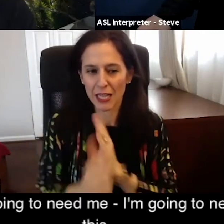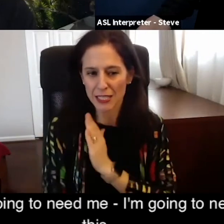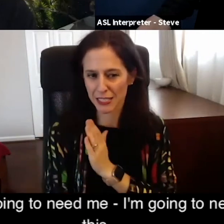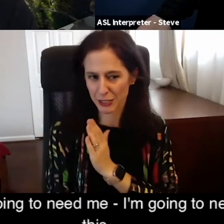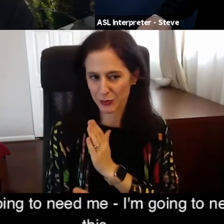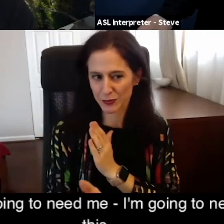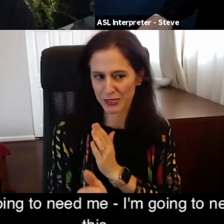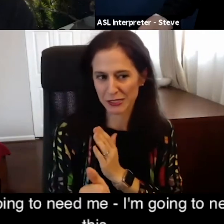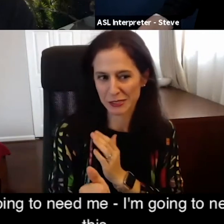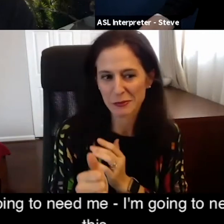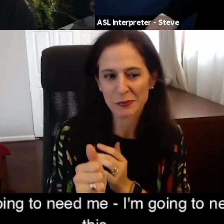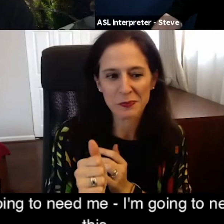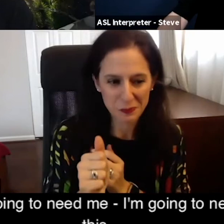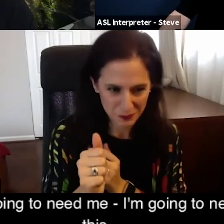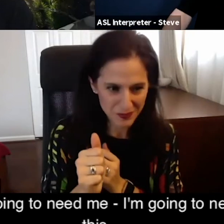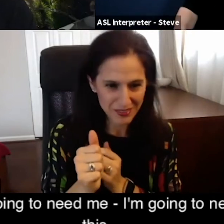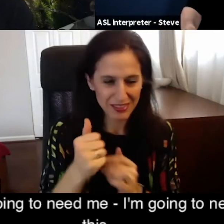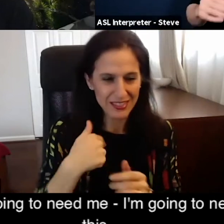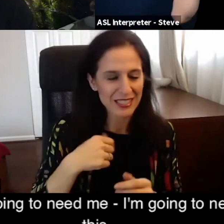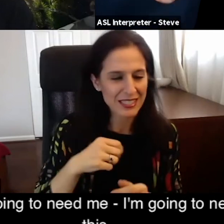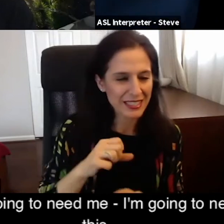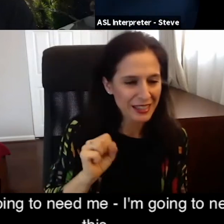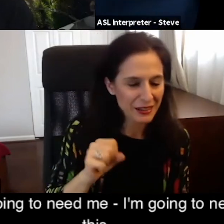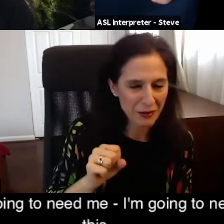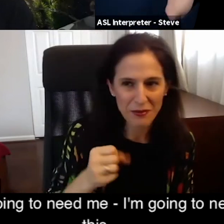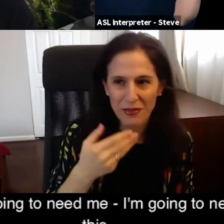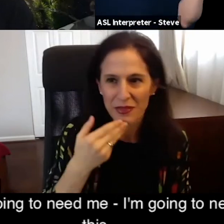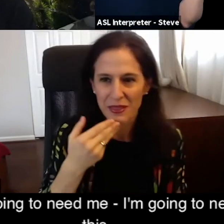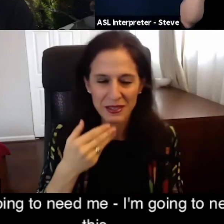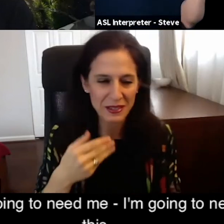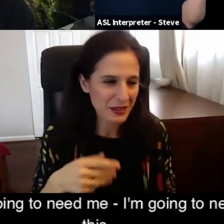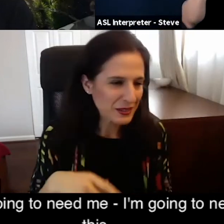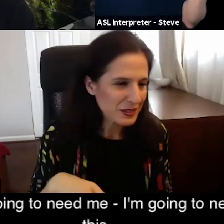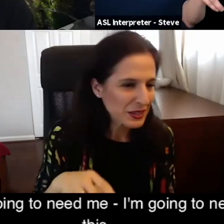okay i think i think the interpreter is going to need me i'm going to need the interpreter to help